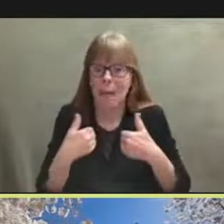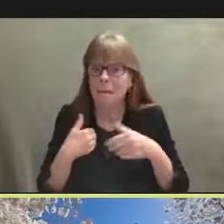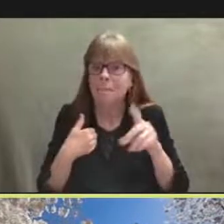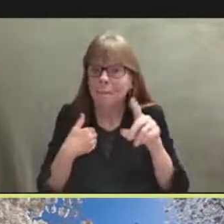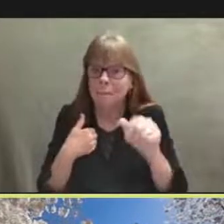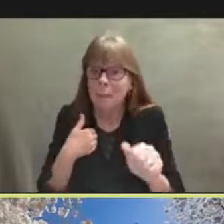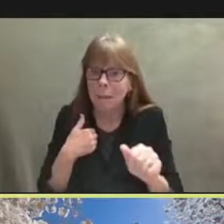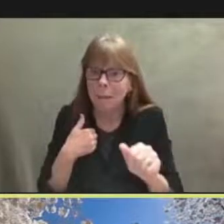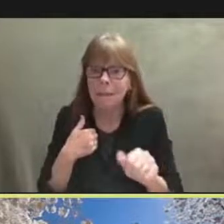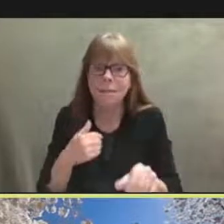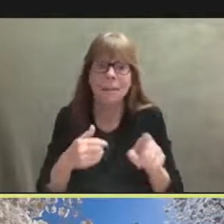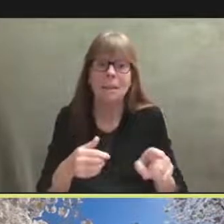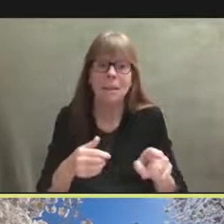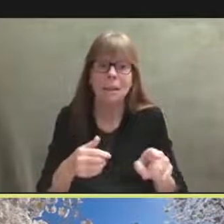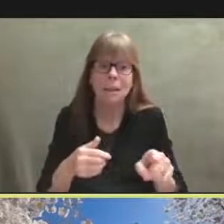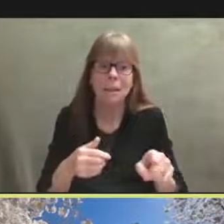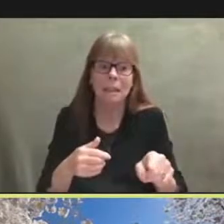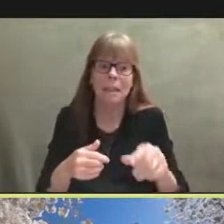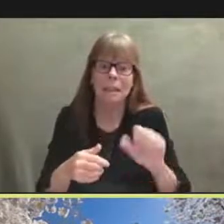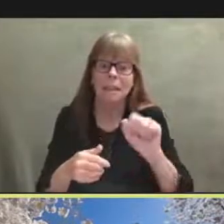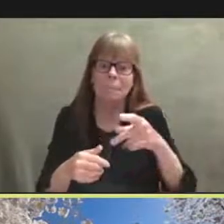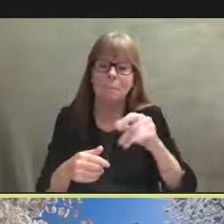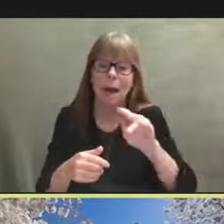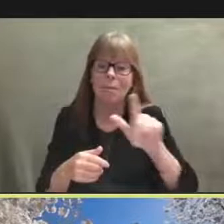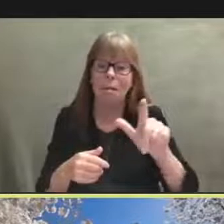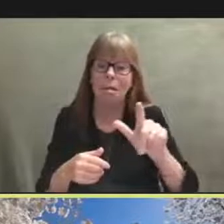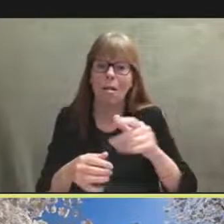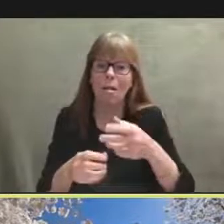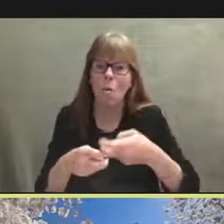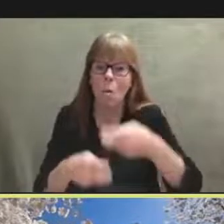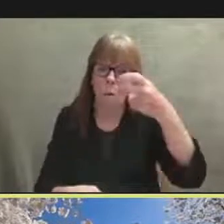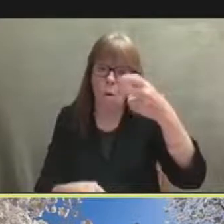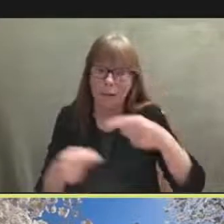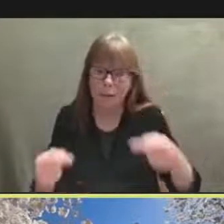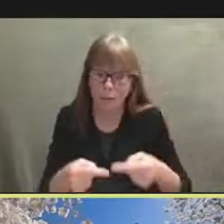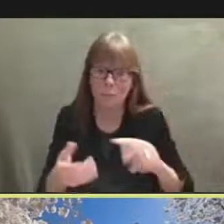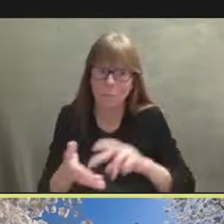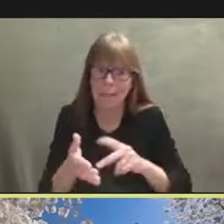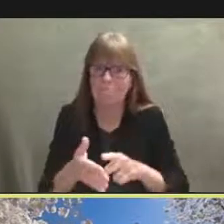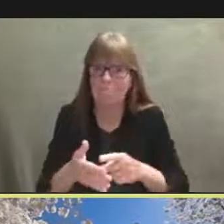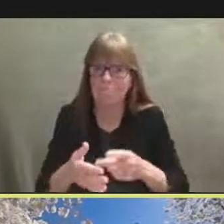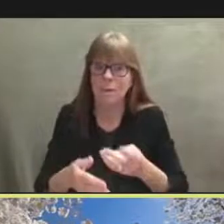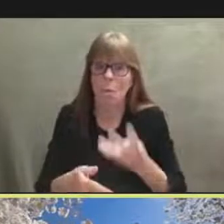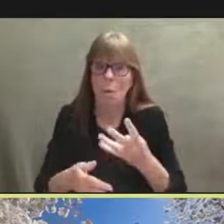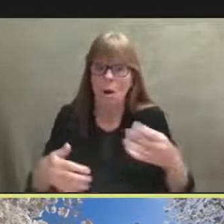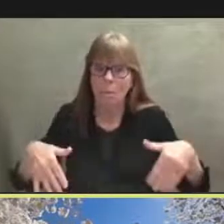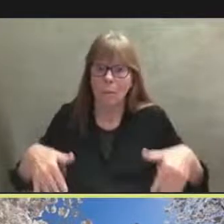having sustained a spinal cord injury resulting in quadriplegia as a result of an automobile accident